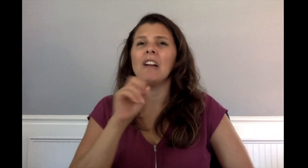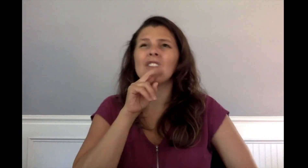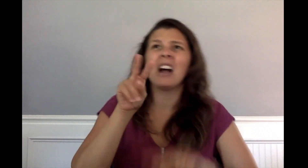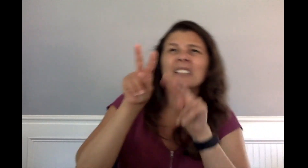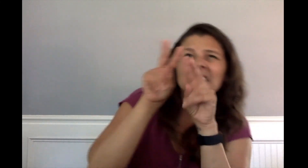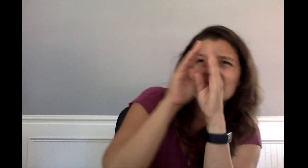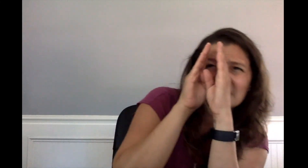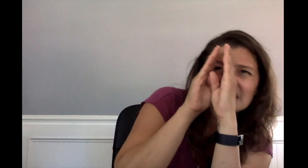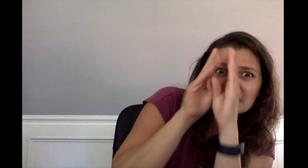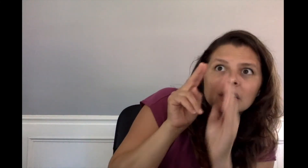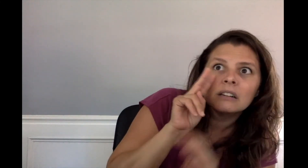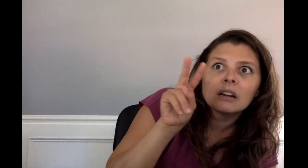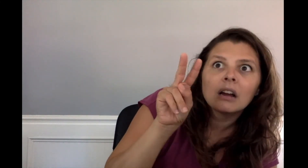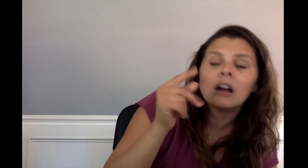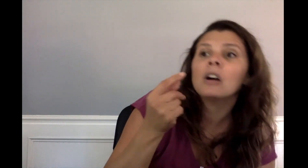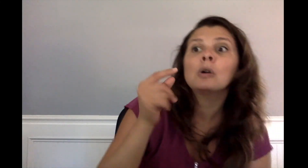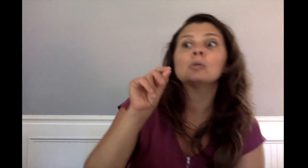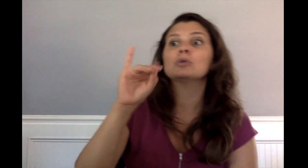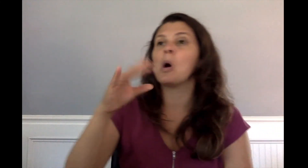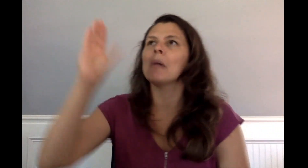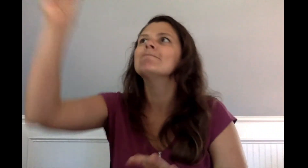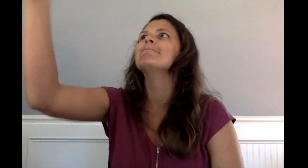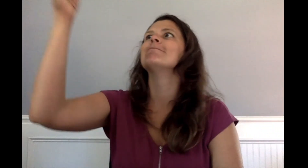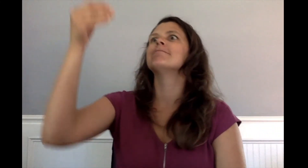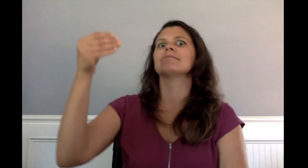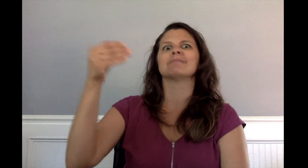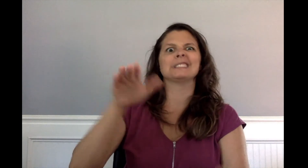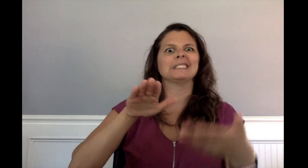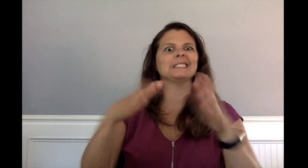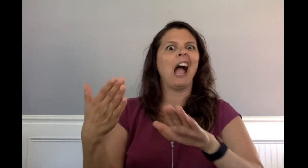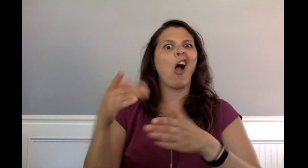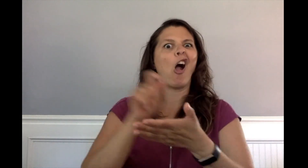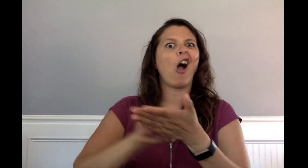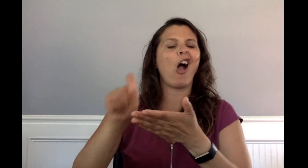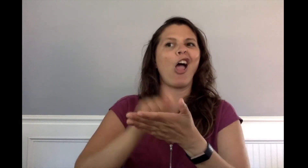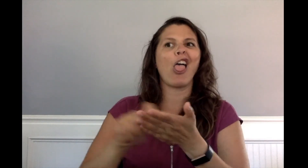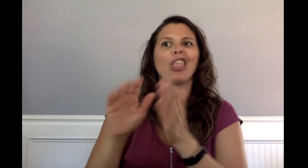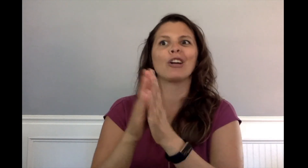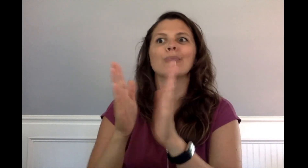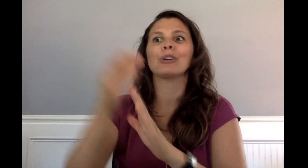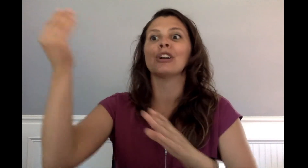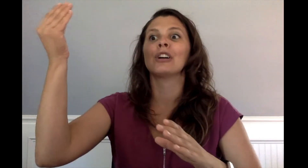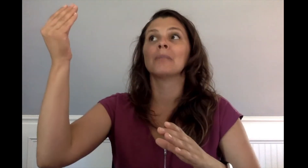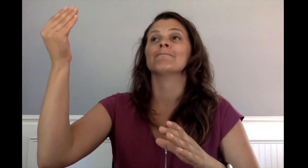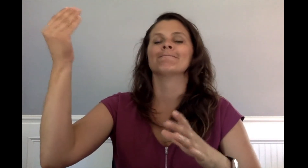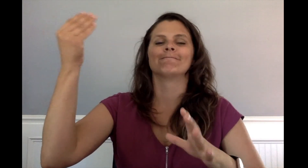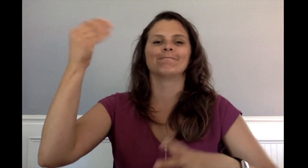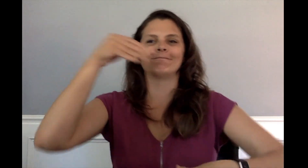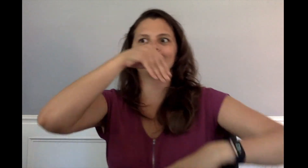Charlie and Frog watched Toni reach for "A Dead Author and Her Secret Treasure."